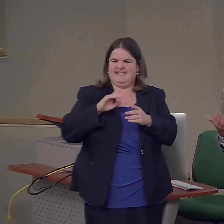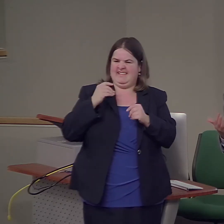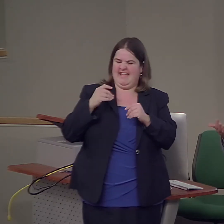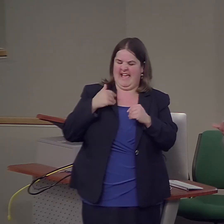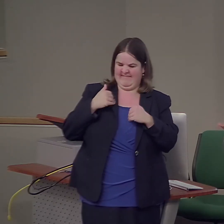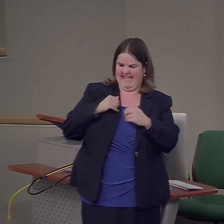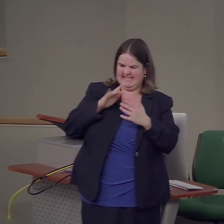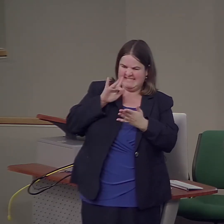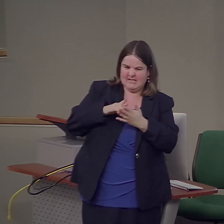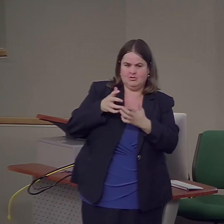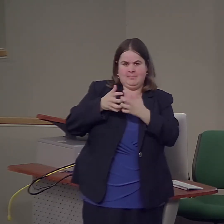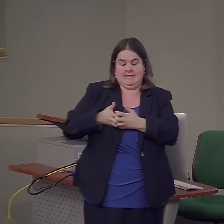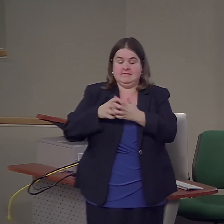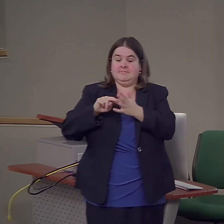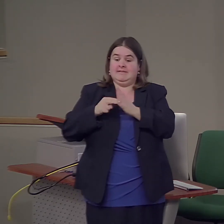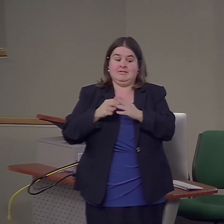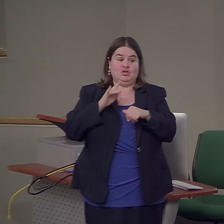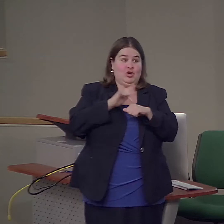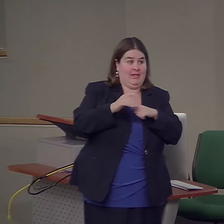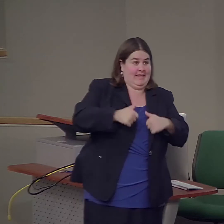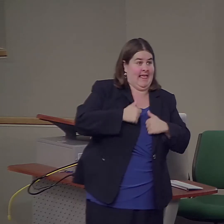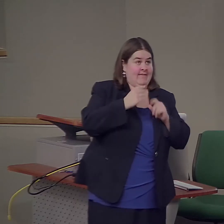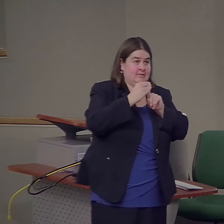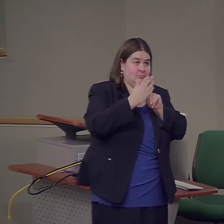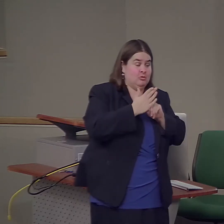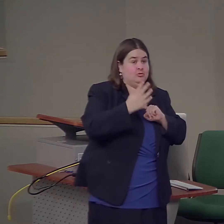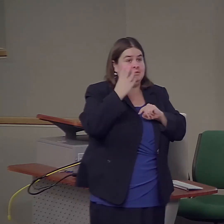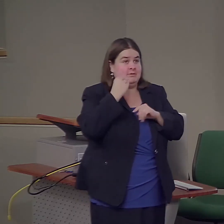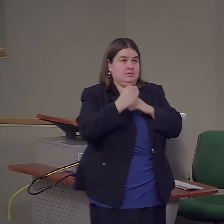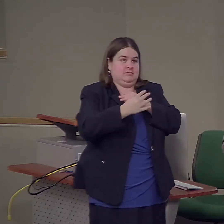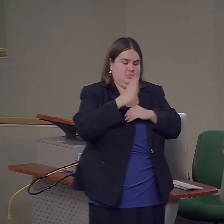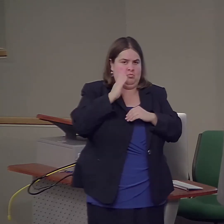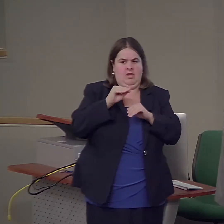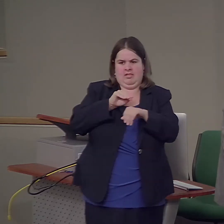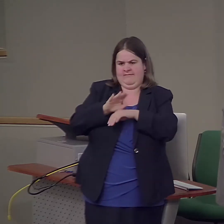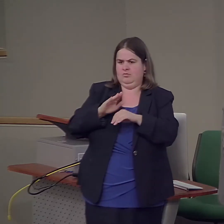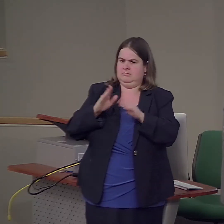to early life environment influences human development.